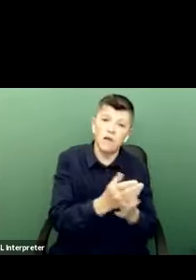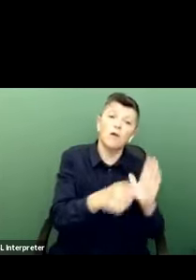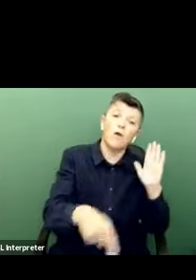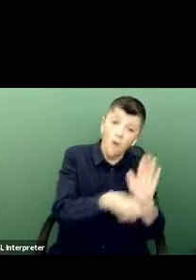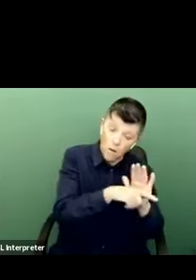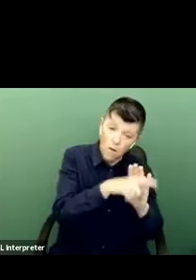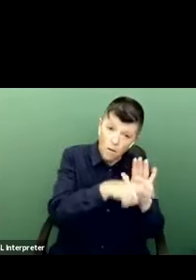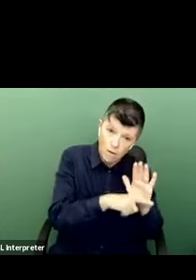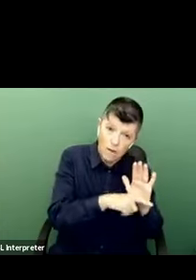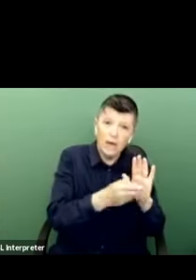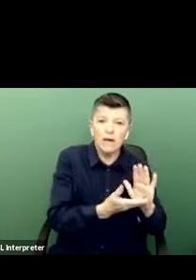they are not legally based